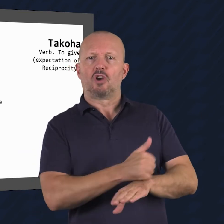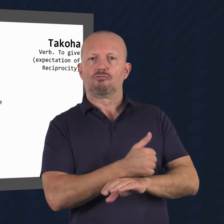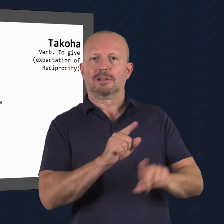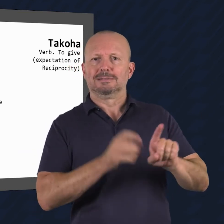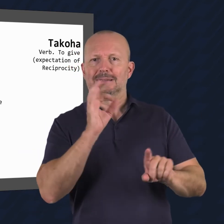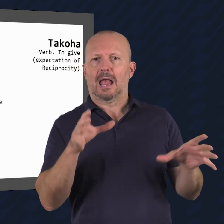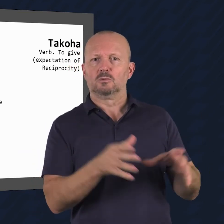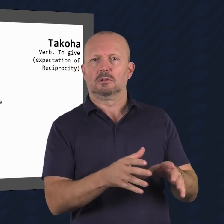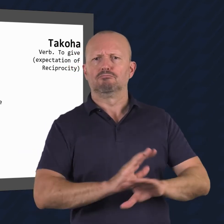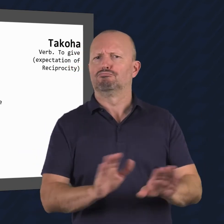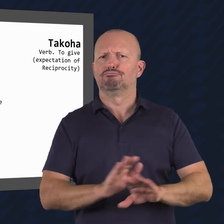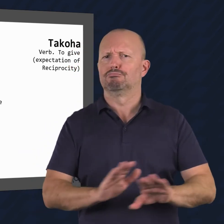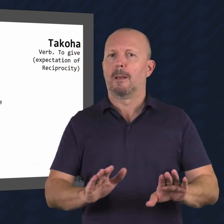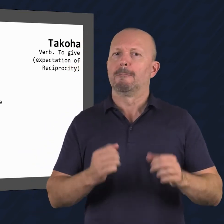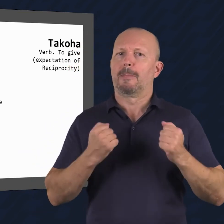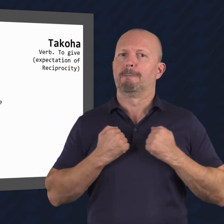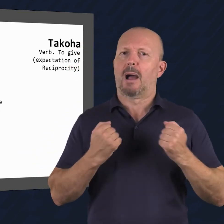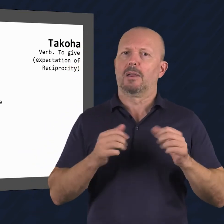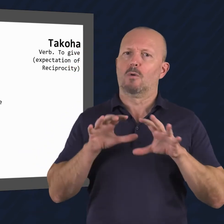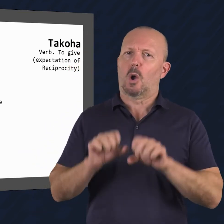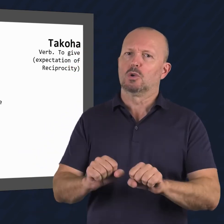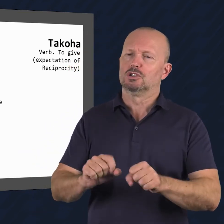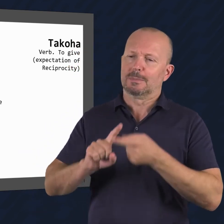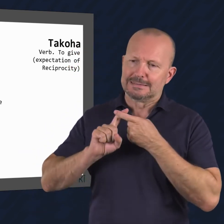but rather the mana of ownership stays with the community